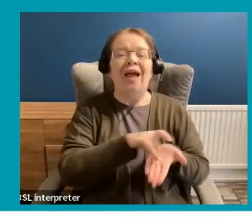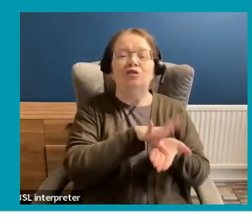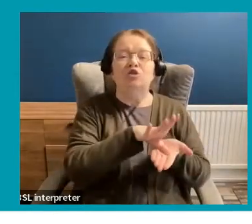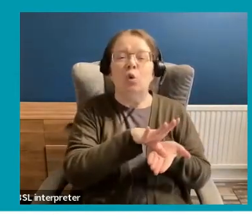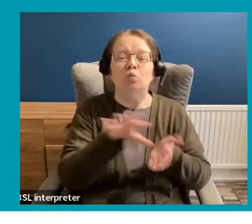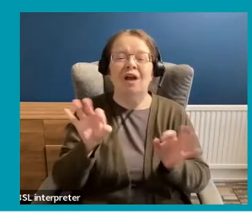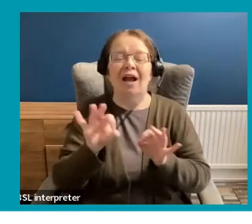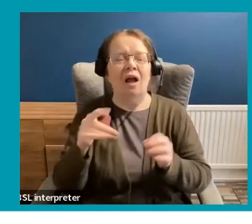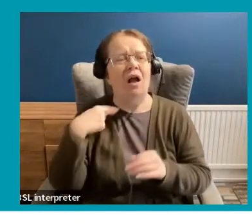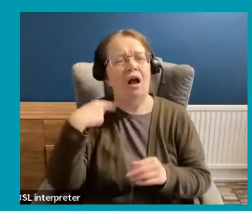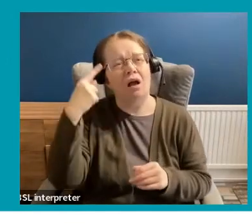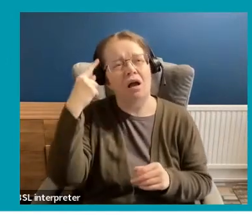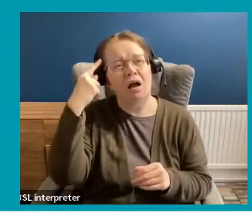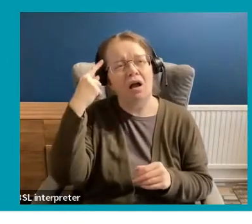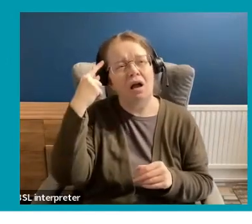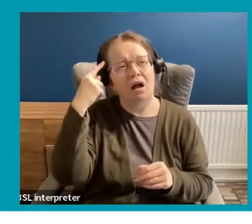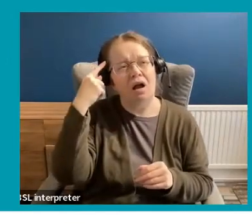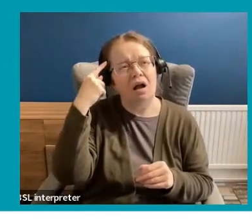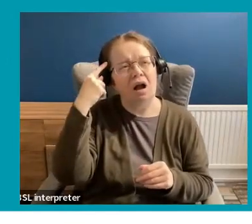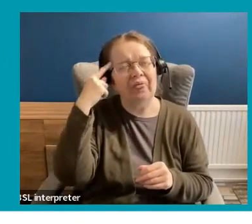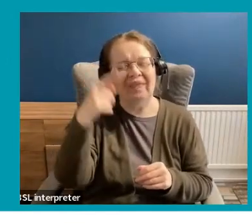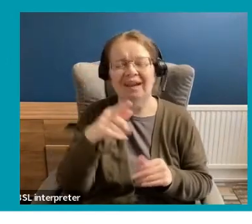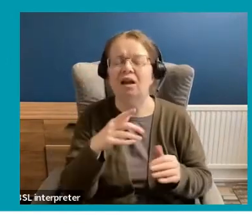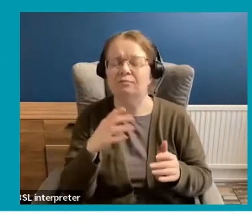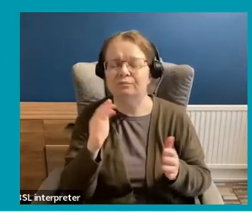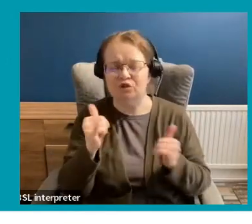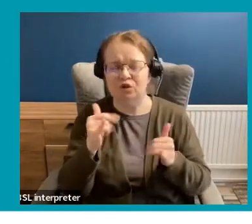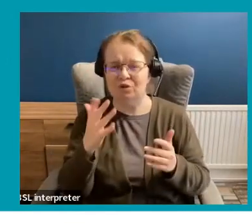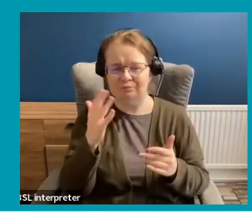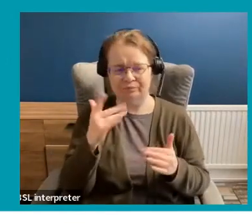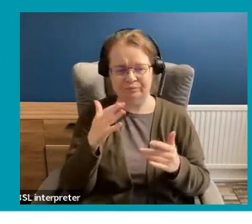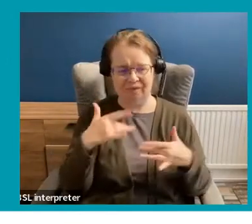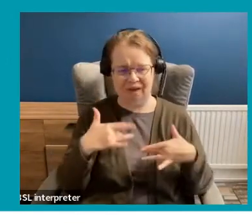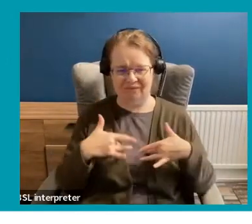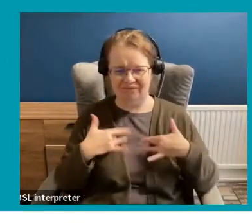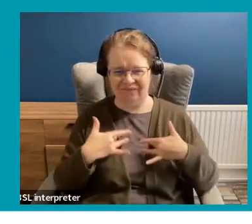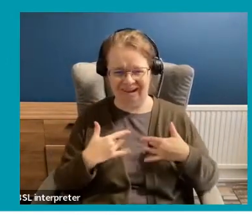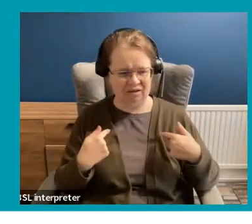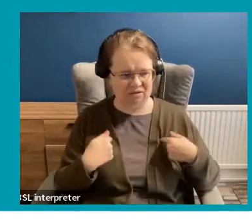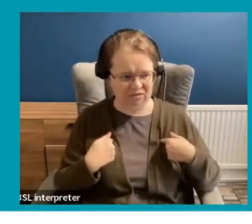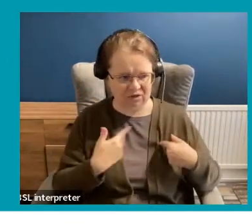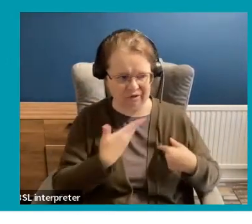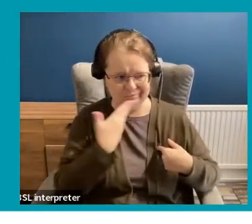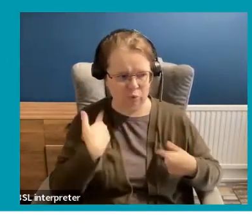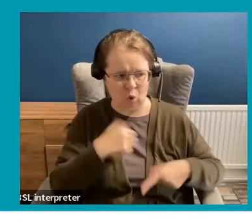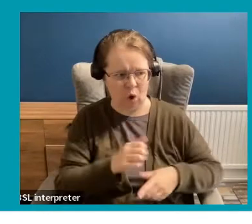there are some times where people feel they don't have a protected characteristics of this inclusion